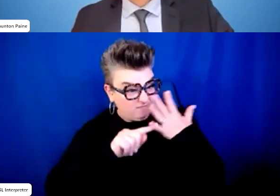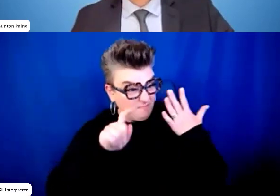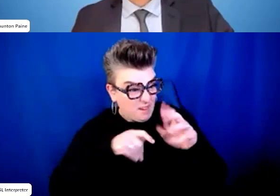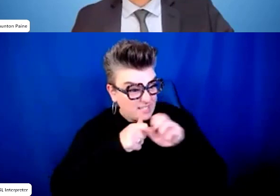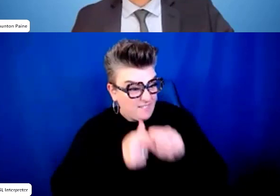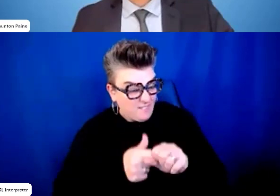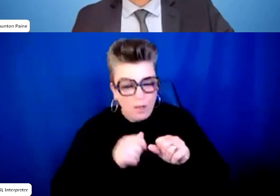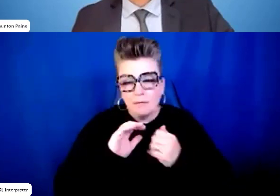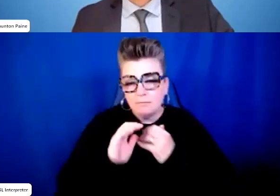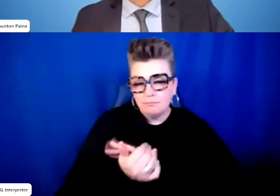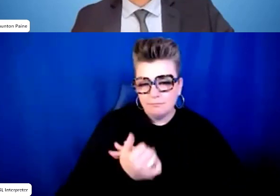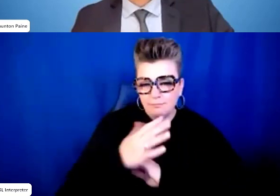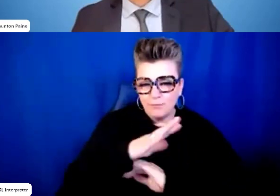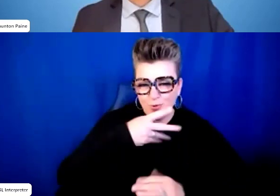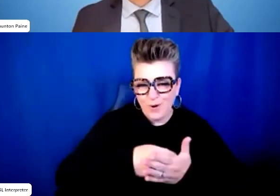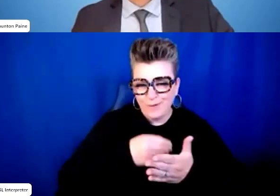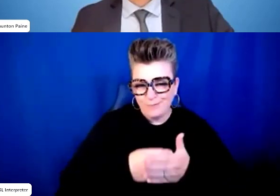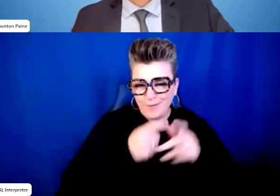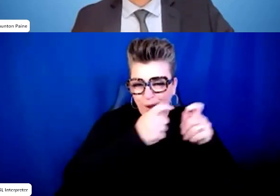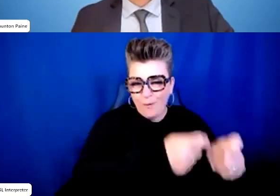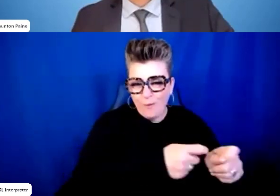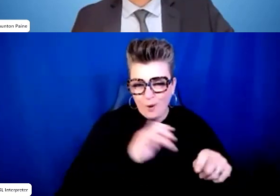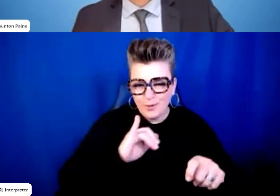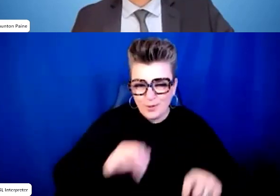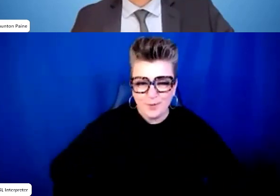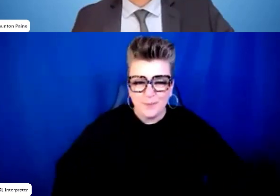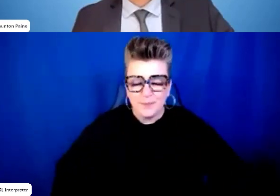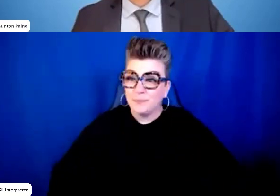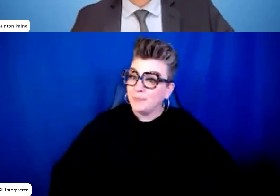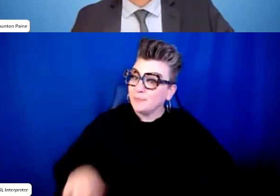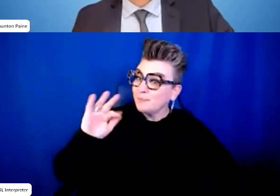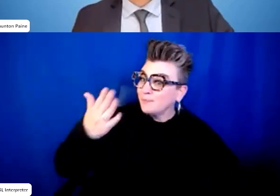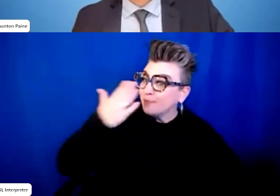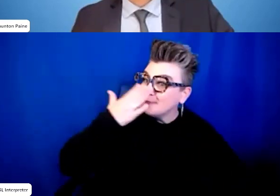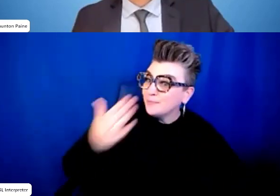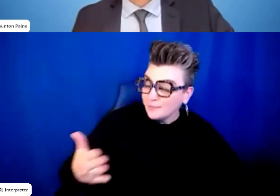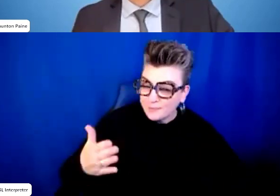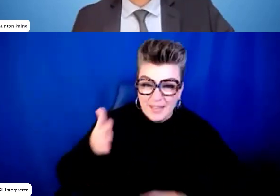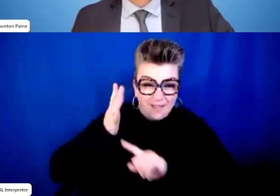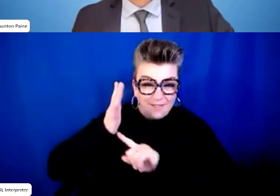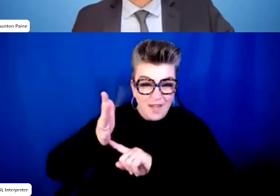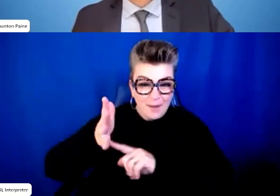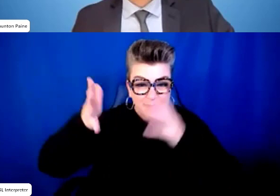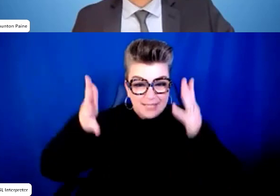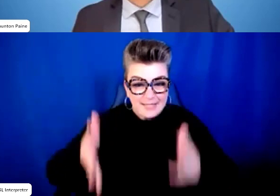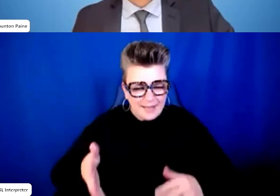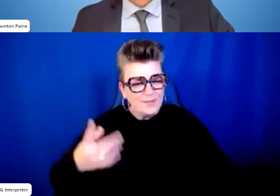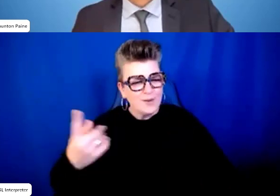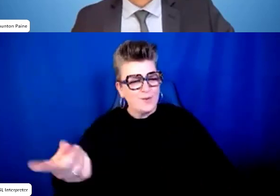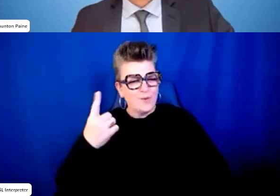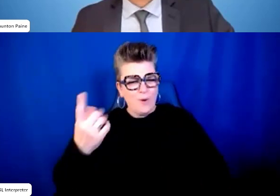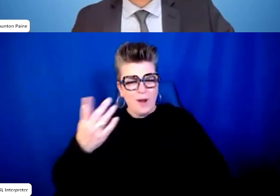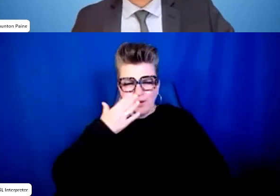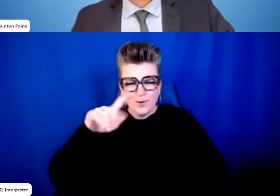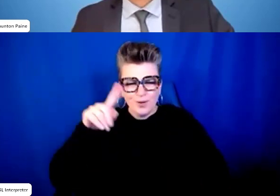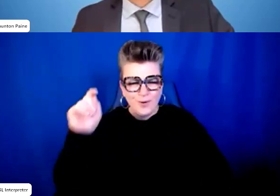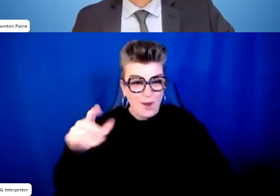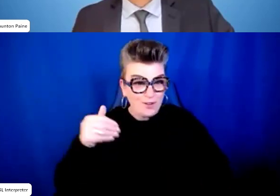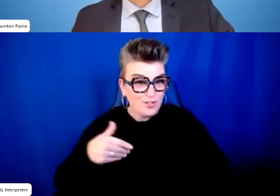Elyse Sullivan: Okay, thank you. So we've just got about five minutes left. And there's a good question that I'm actually going to answer with my wrap-up.